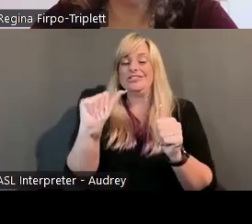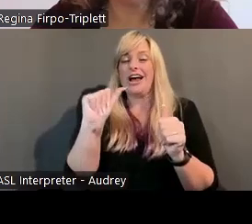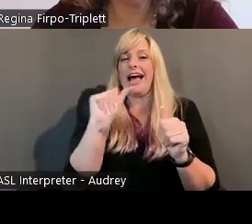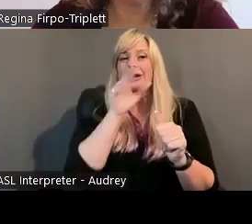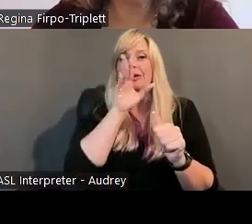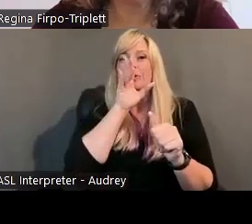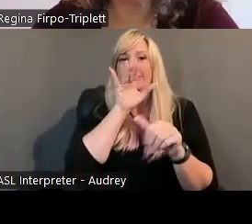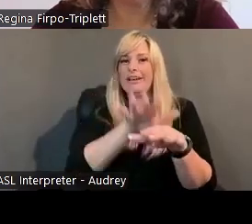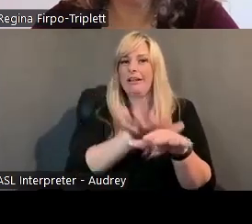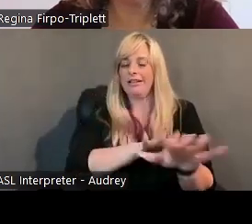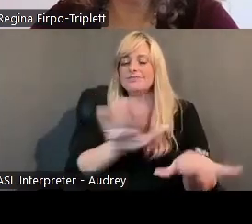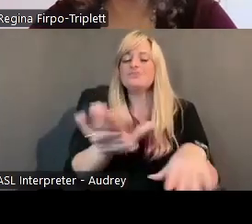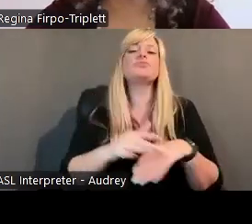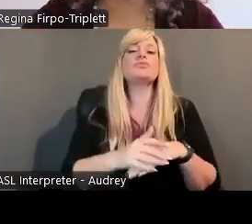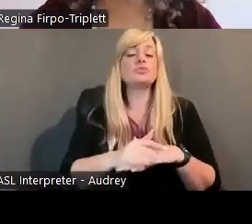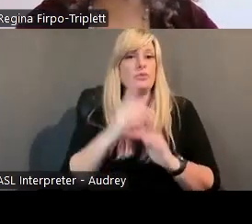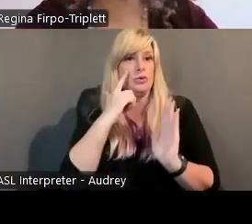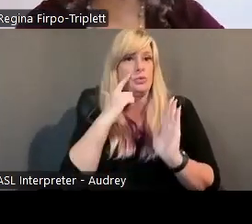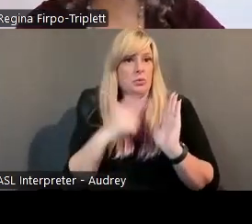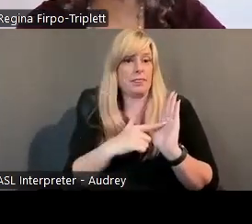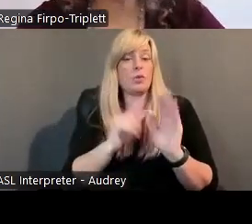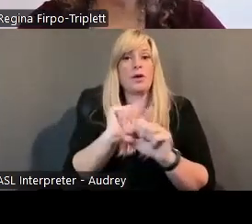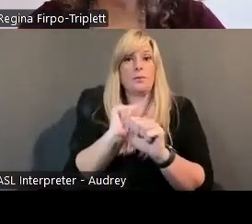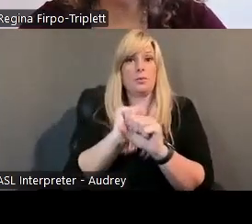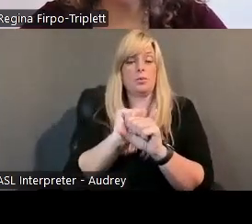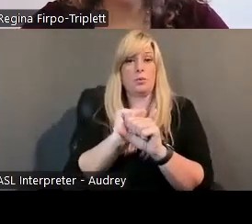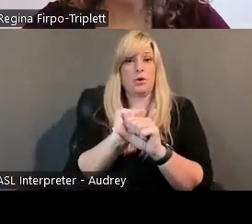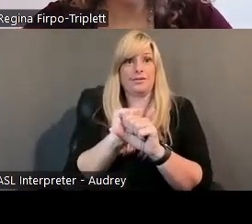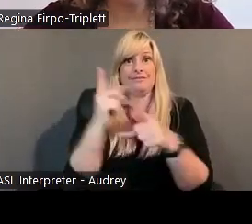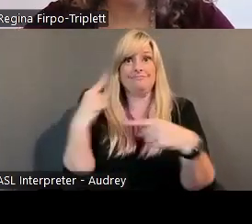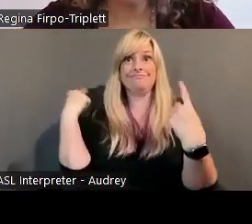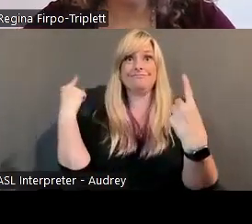As you can see, we've been working on this project for a long time. We had our phase